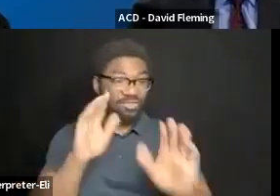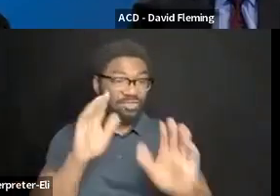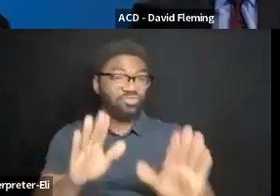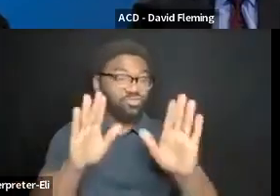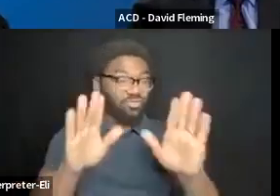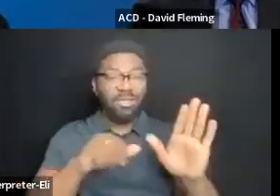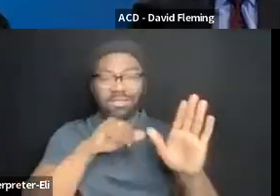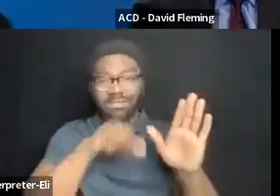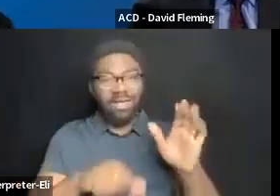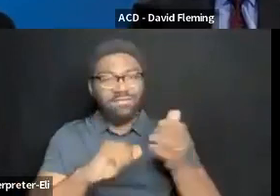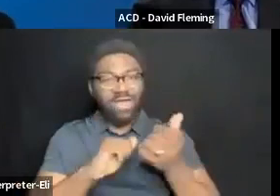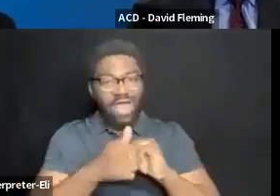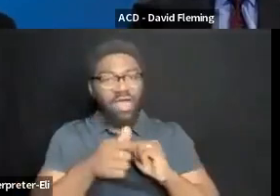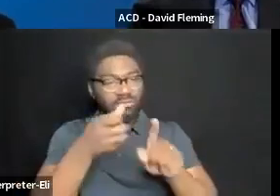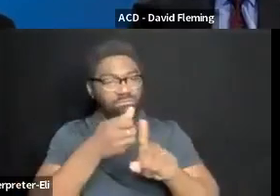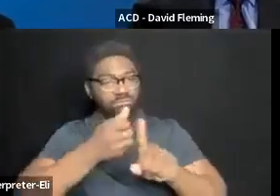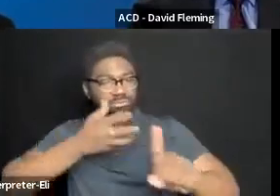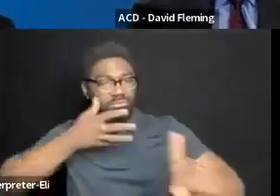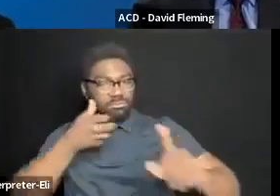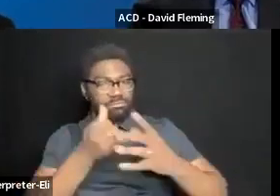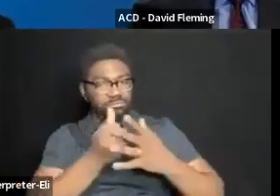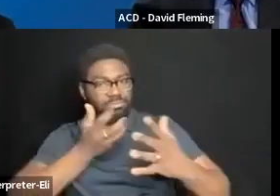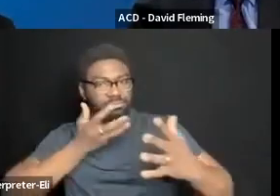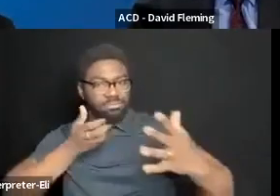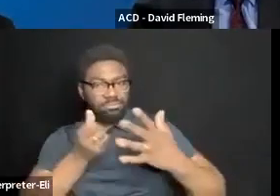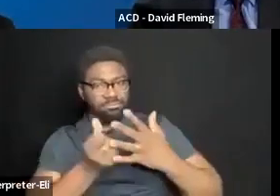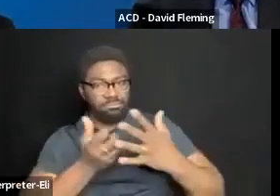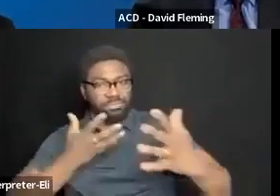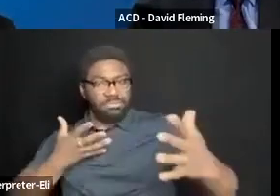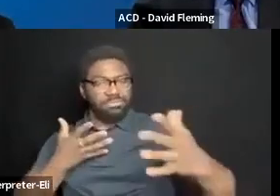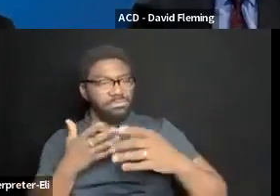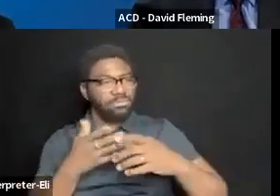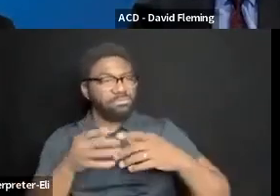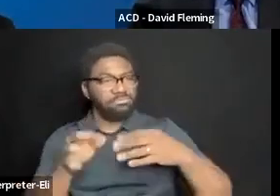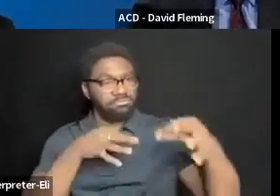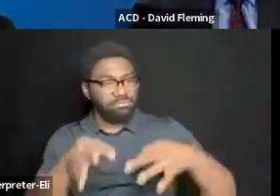of these task areas is focusing in on. And I actually saw there's an area for an opportunity